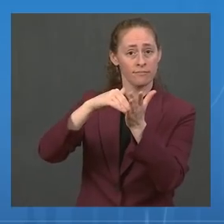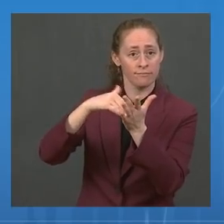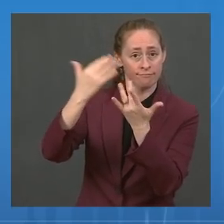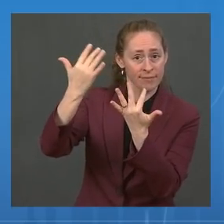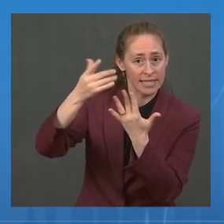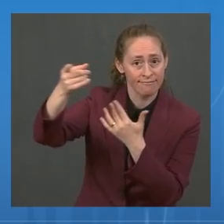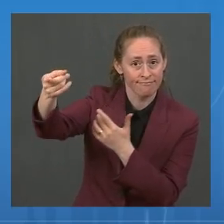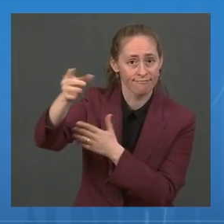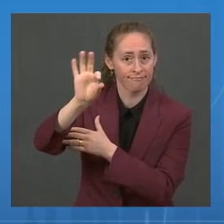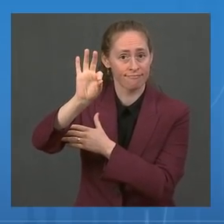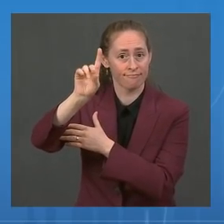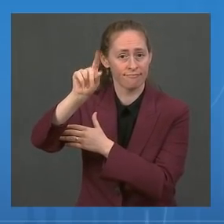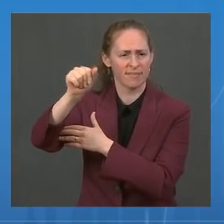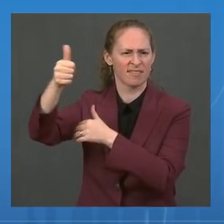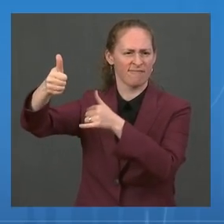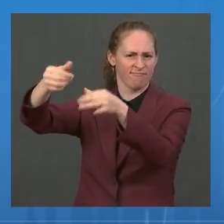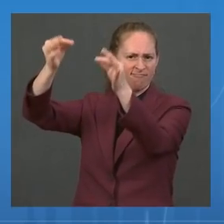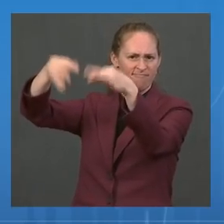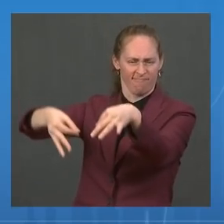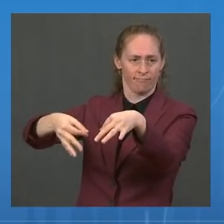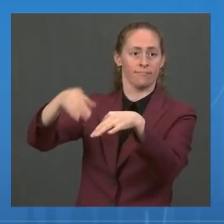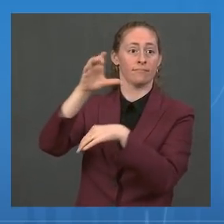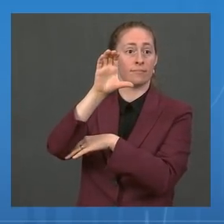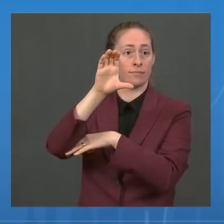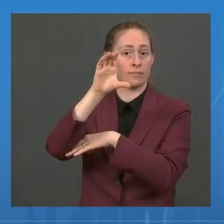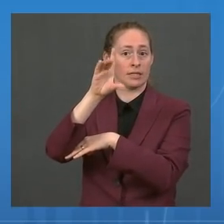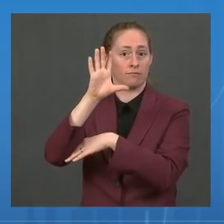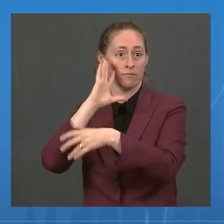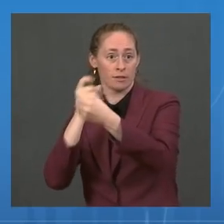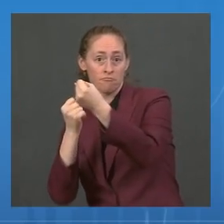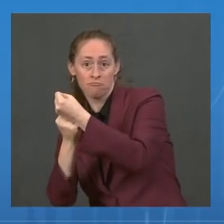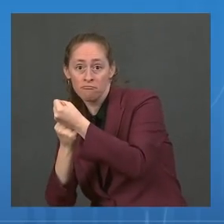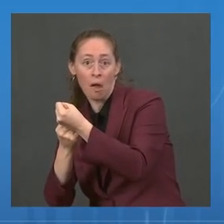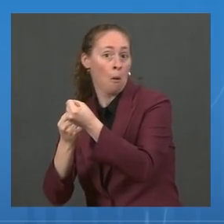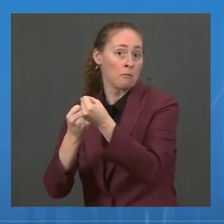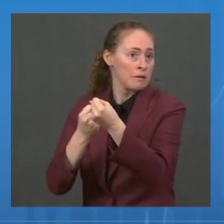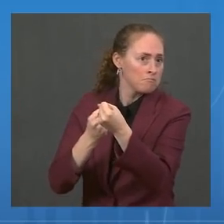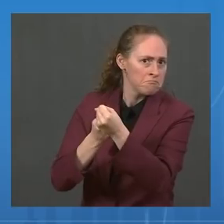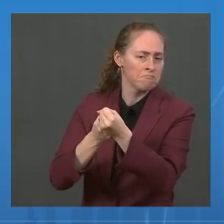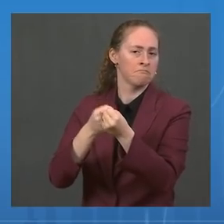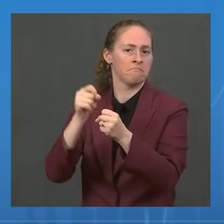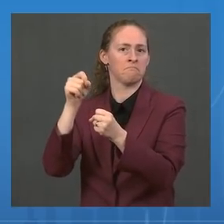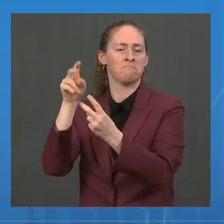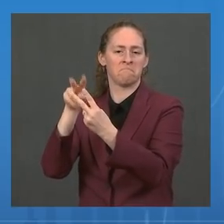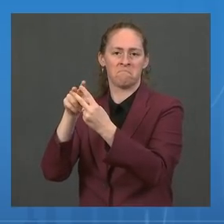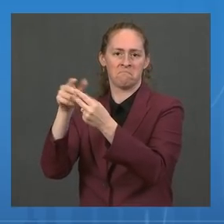and the CDC with their ACIP will make a recommendation. Last slide.